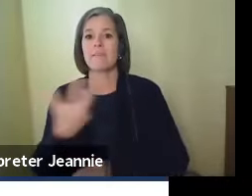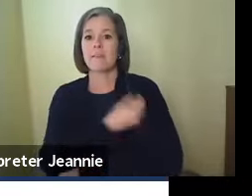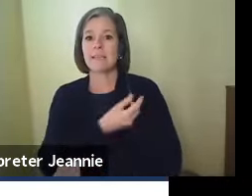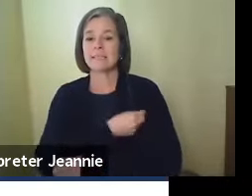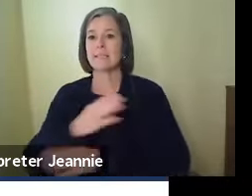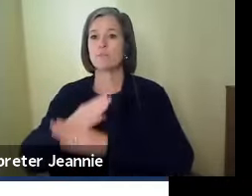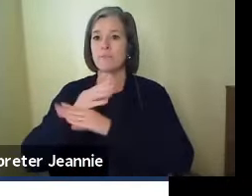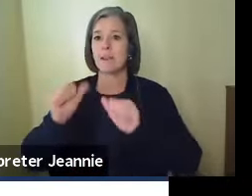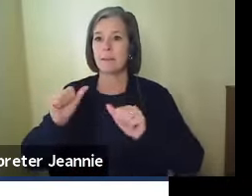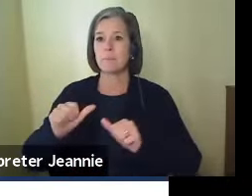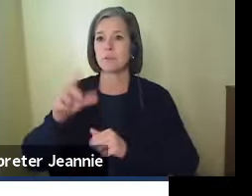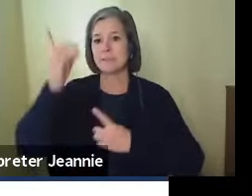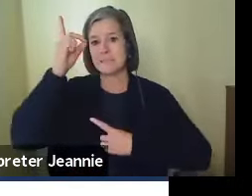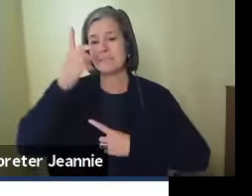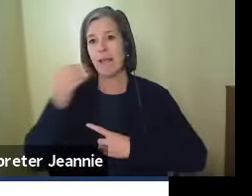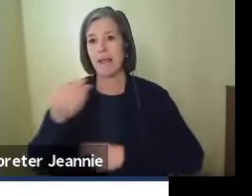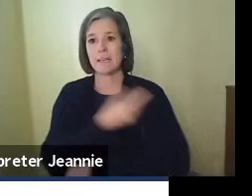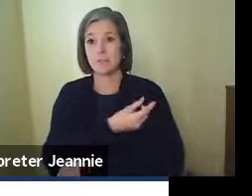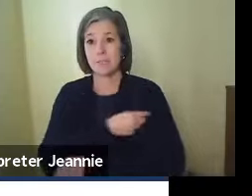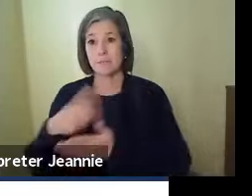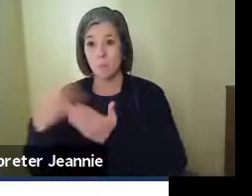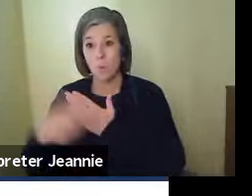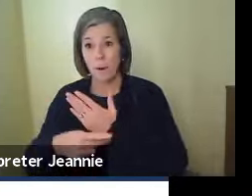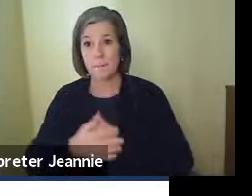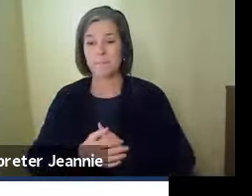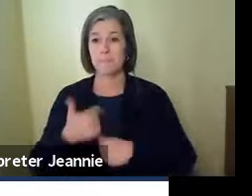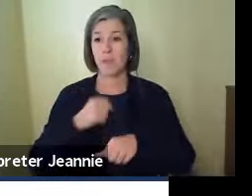As I worked a lot with TEMA, I have learned the term blue skies.